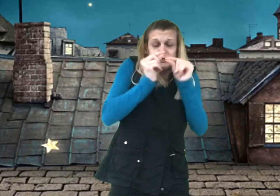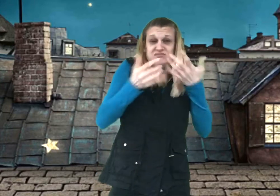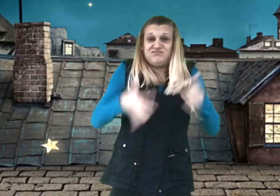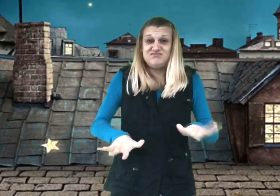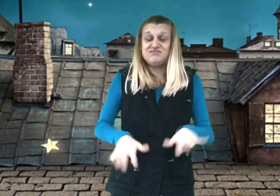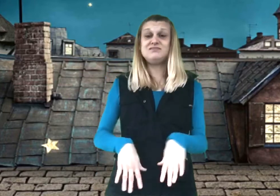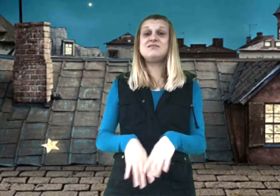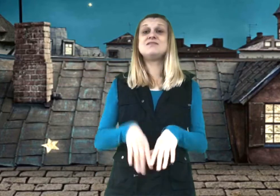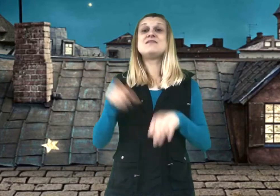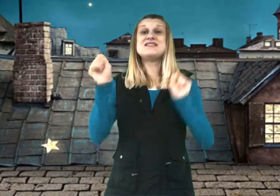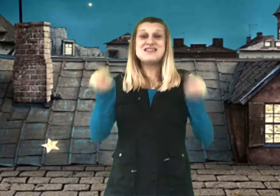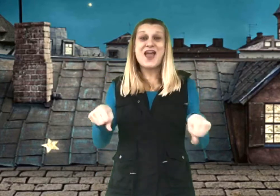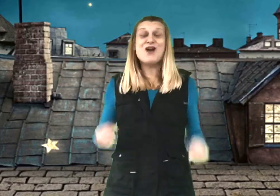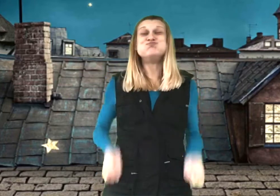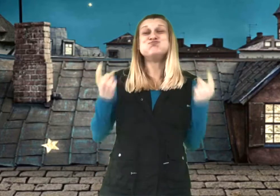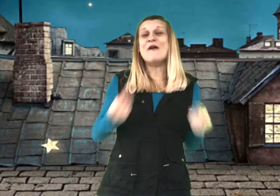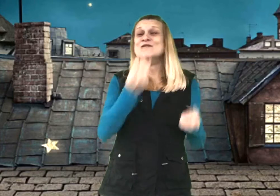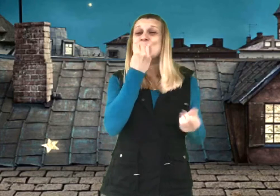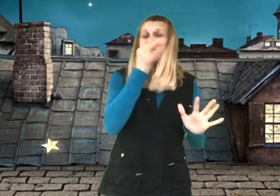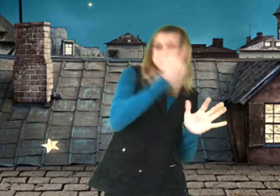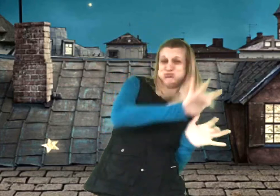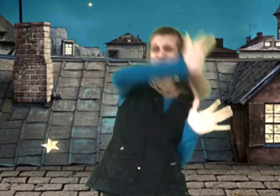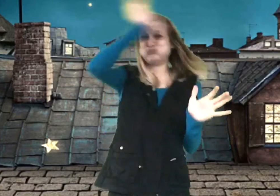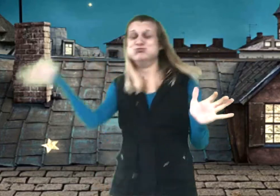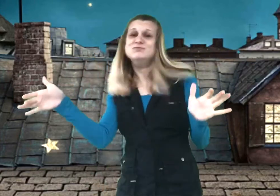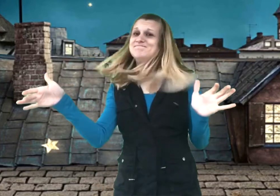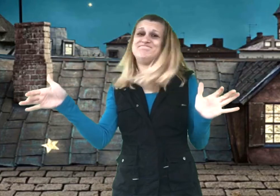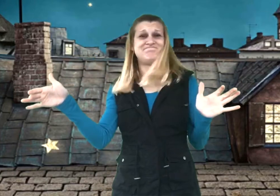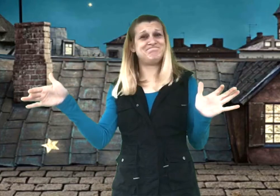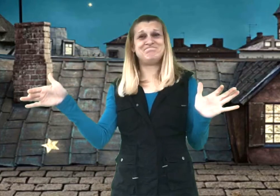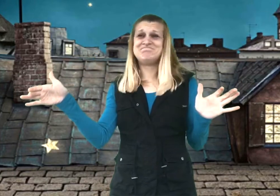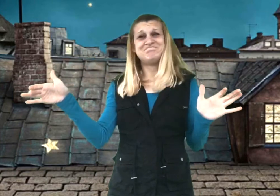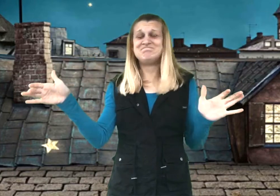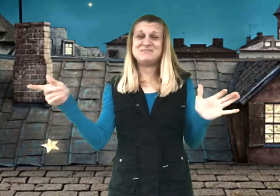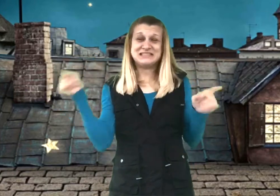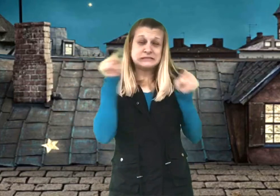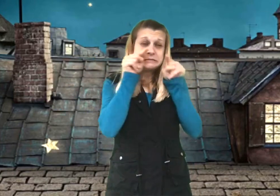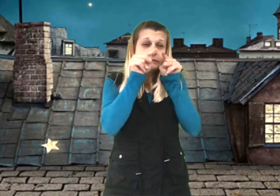There wasn’t even enough money to buy proper food for them all.